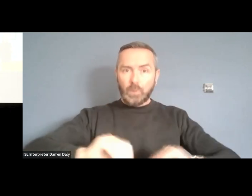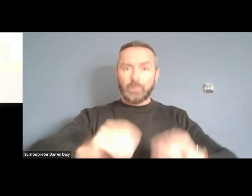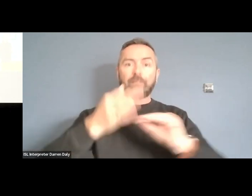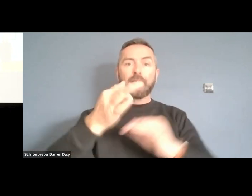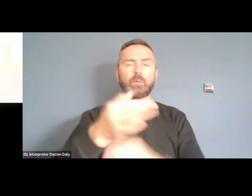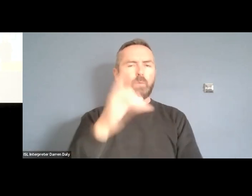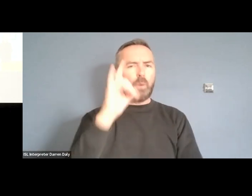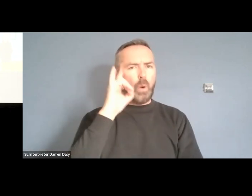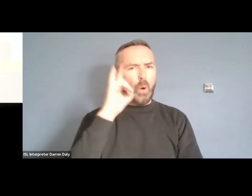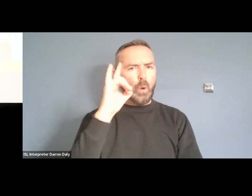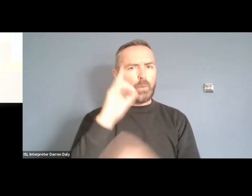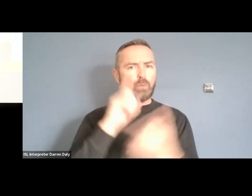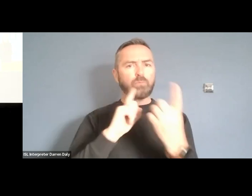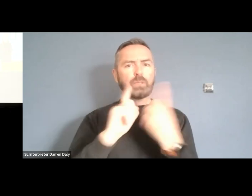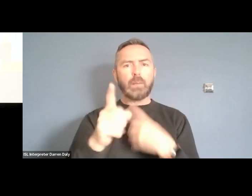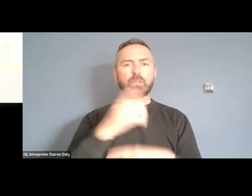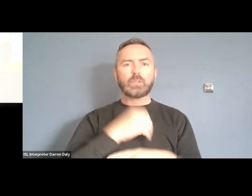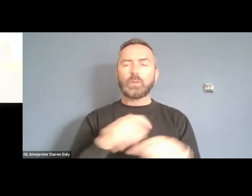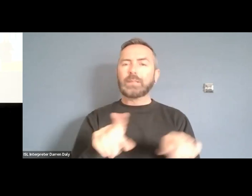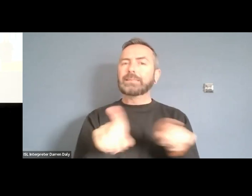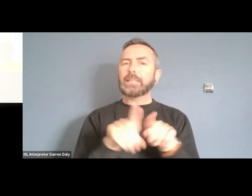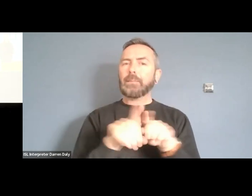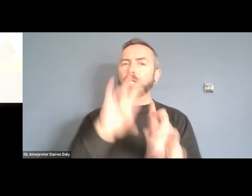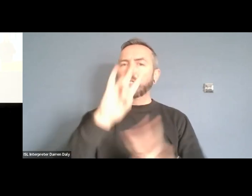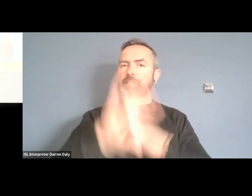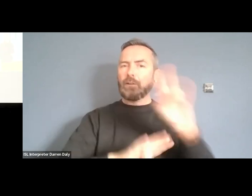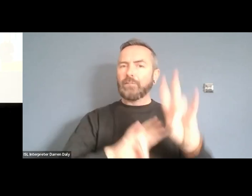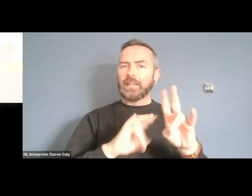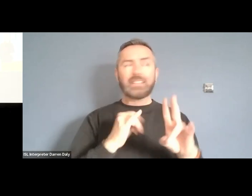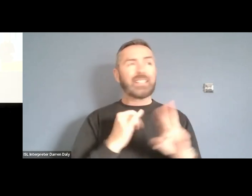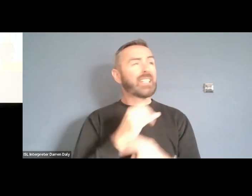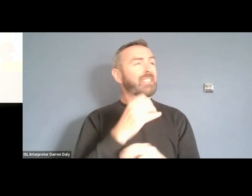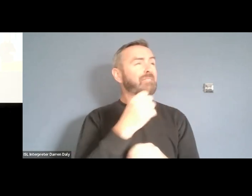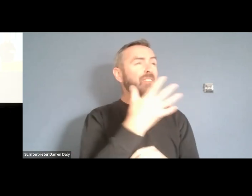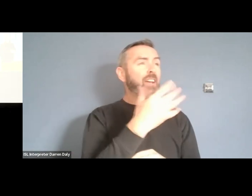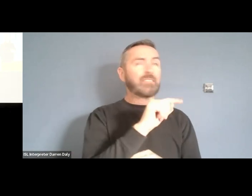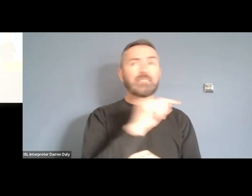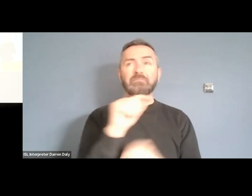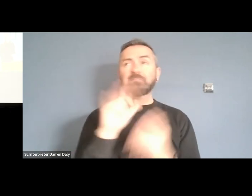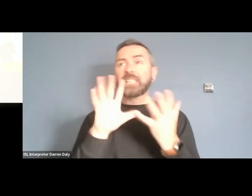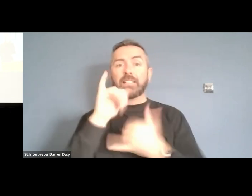that responses to a similar survey in 5, 7, 10 years time will be far more positive,